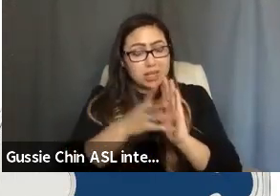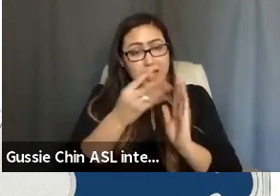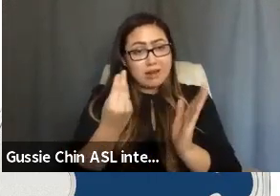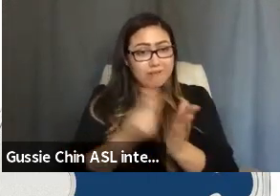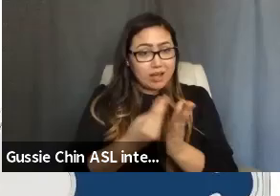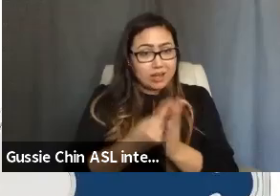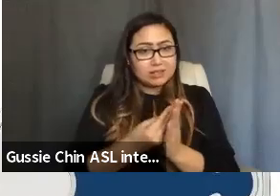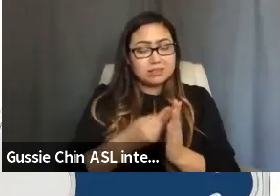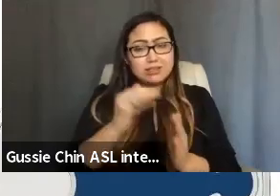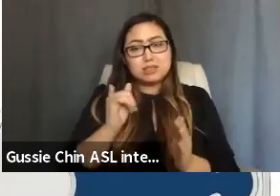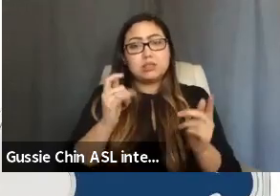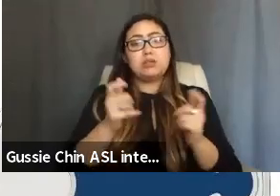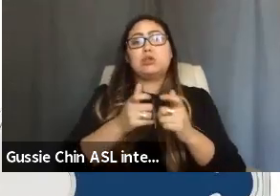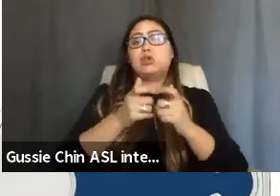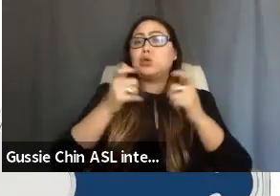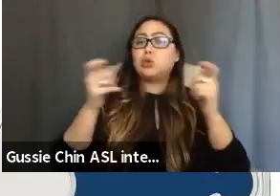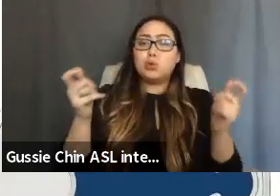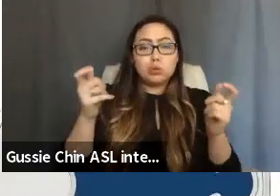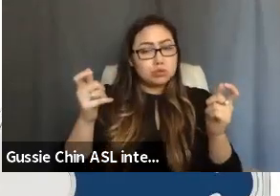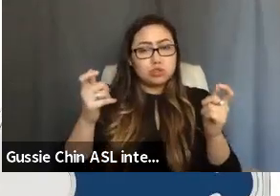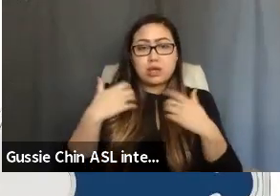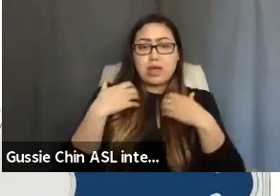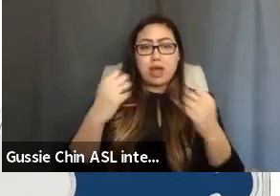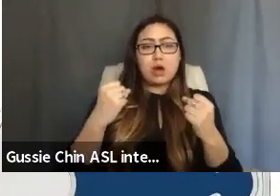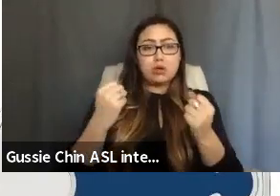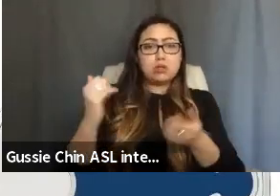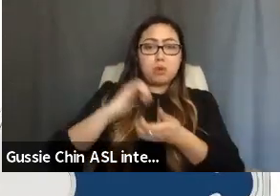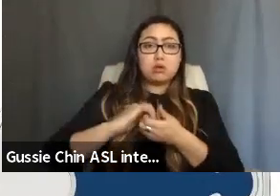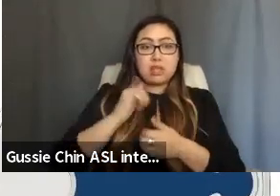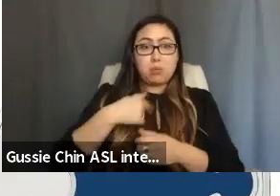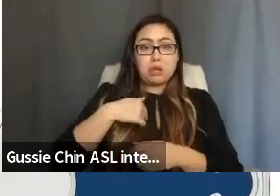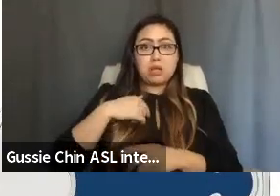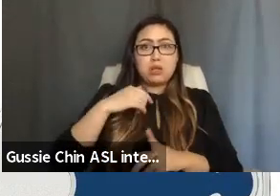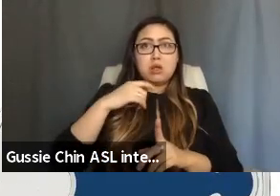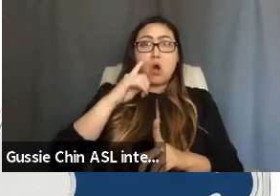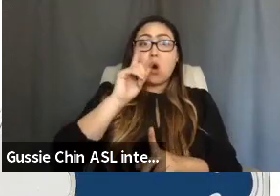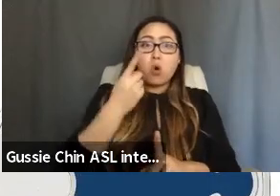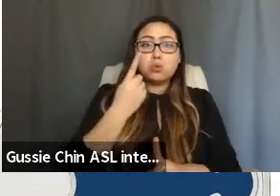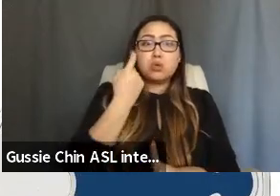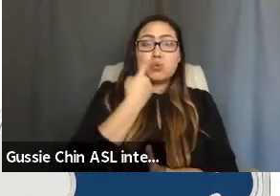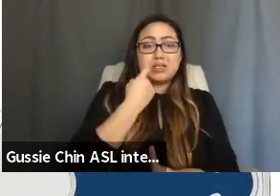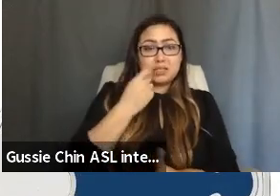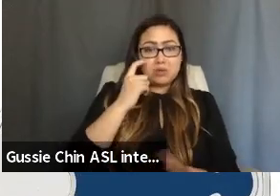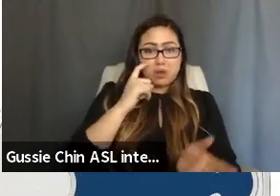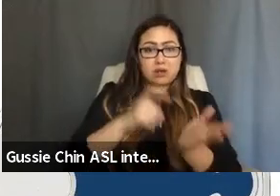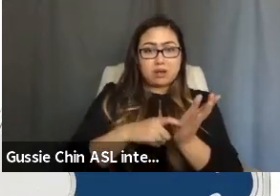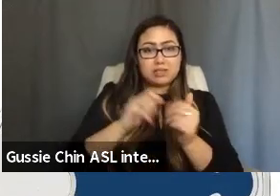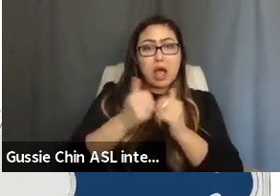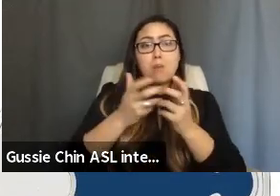we really only became, you know, the most aware of how much they could contribute to an emergency,